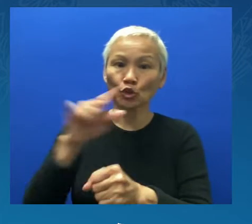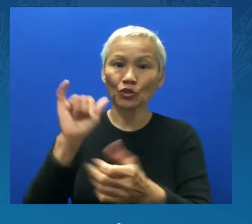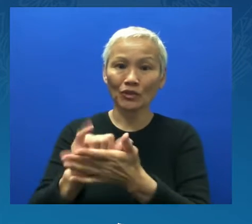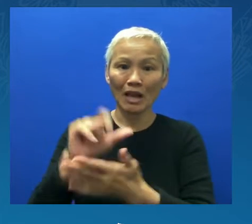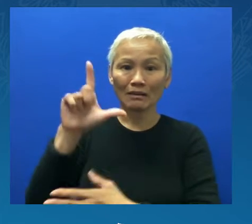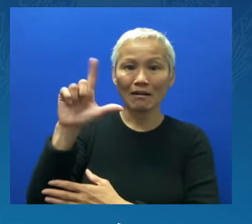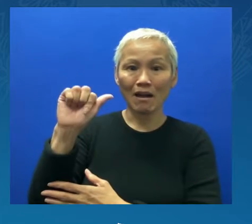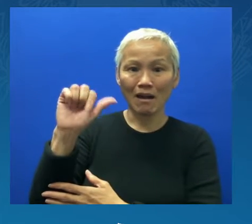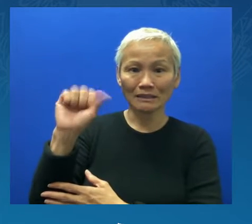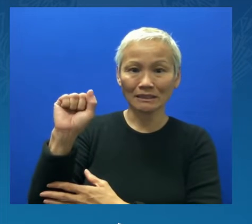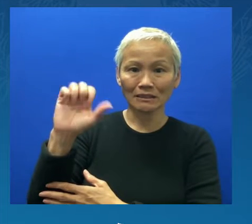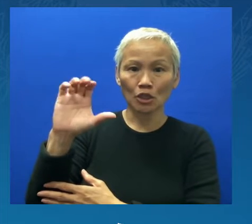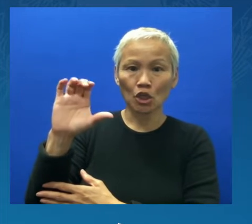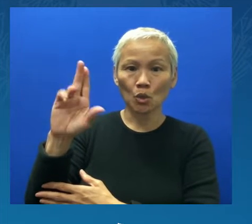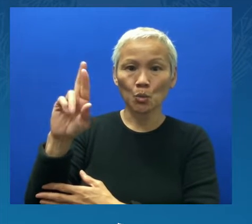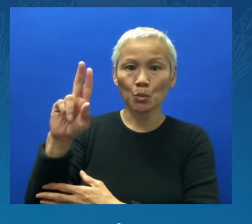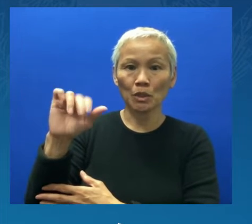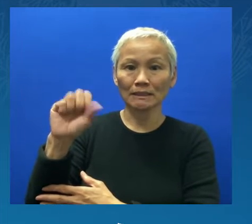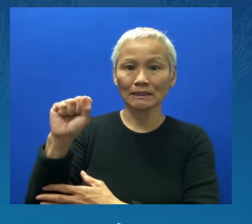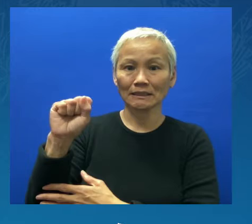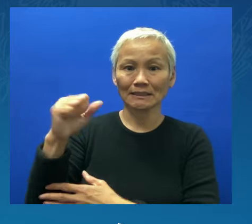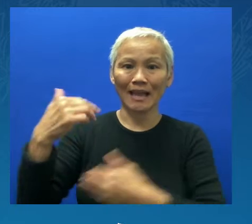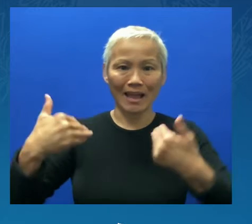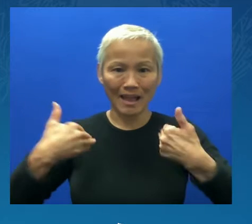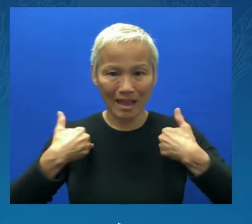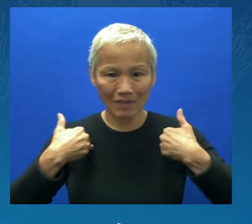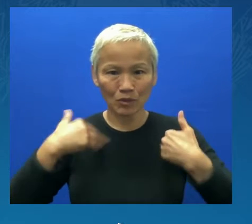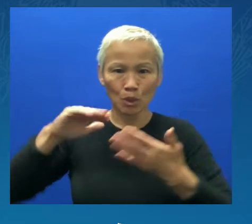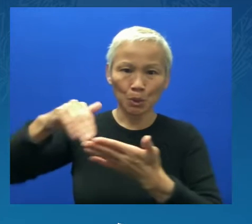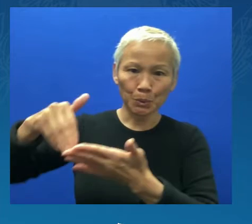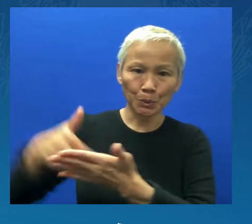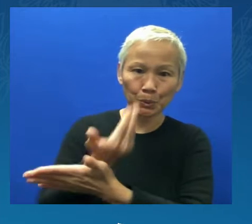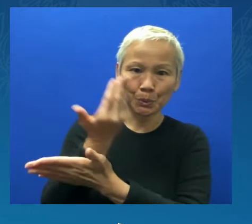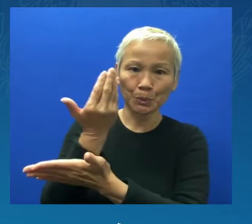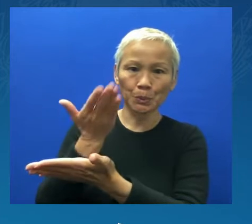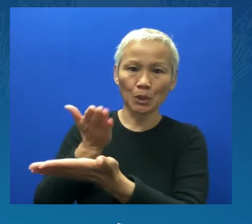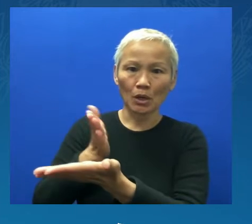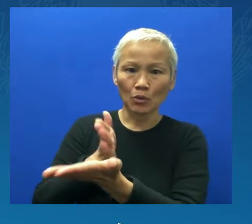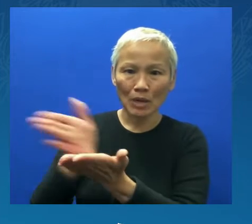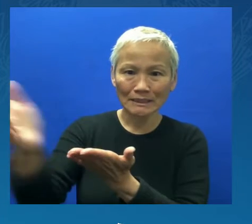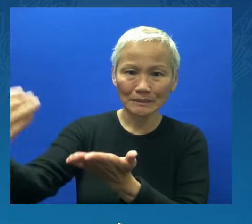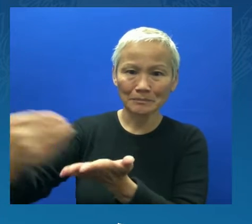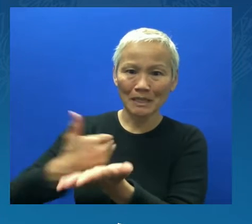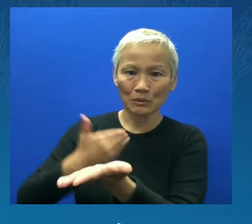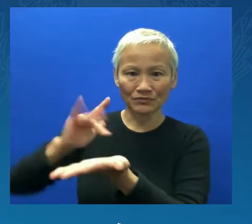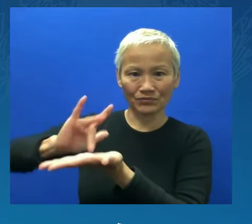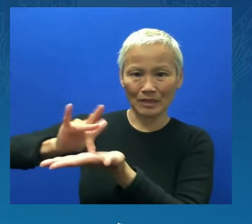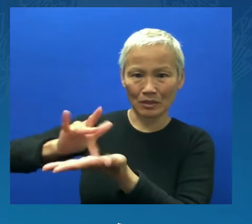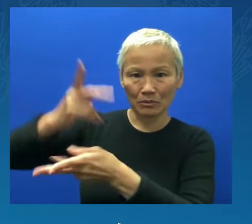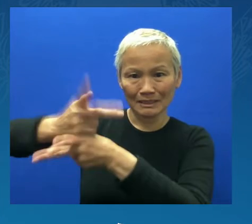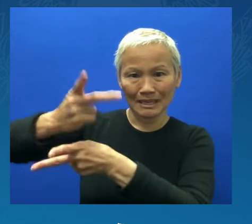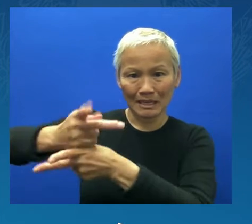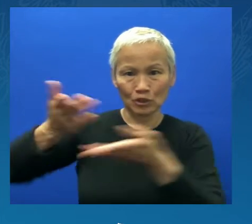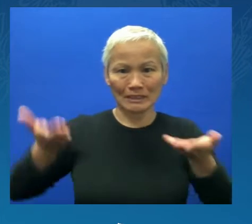rights clinic for women. Their fans. And we're not done.